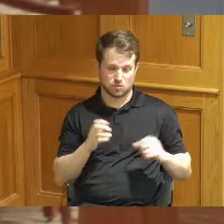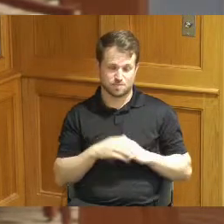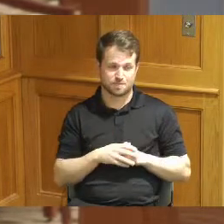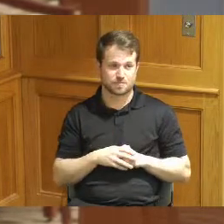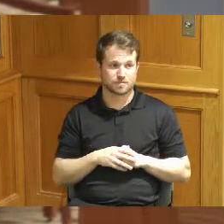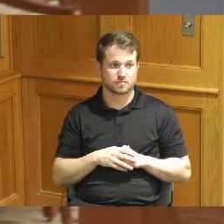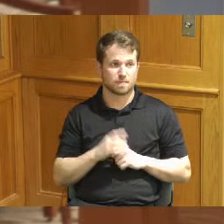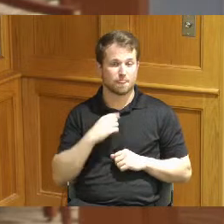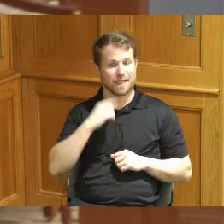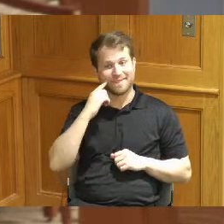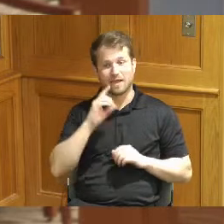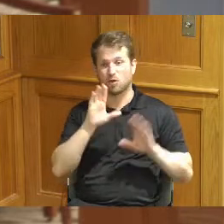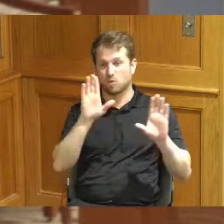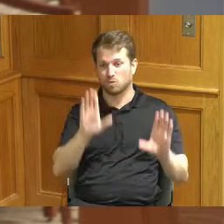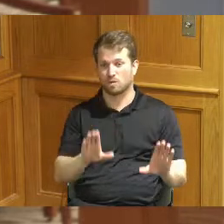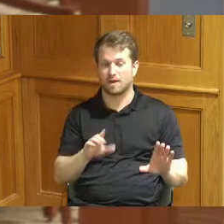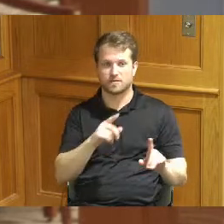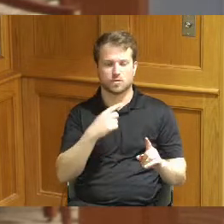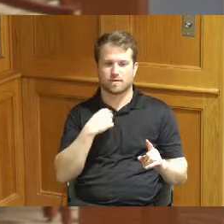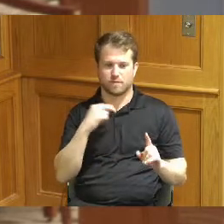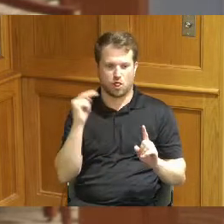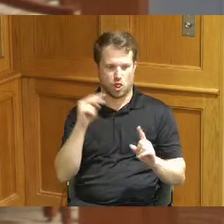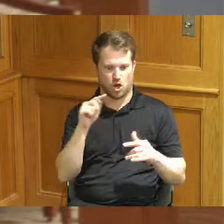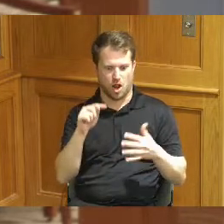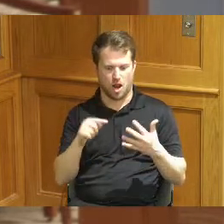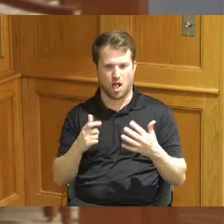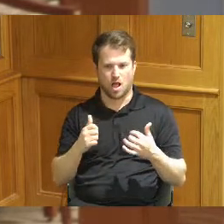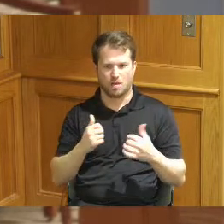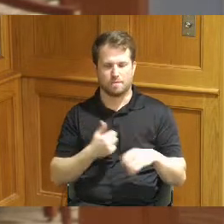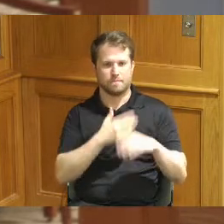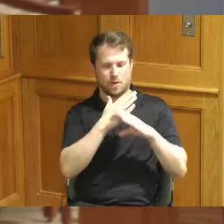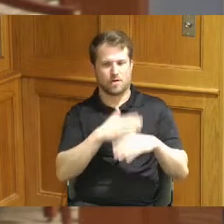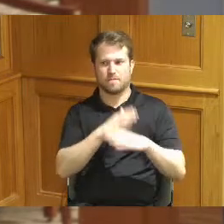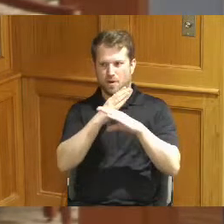at it a few times and the obstacle that we've always run into is just finding the location